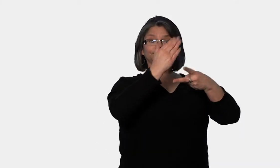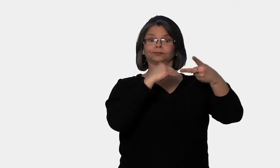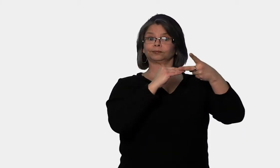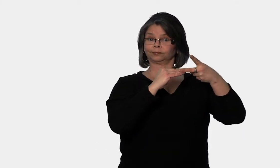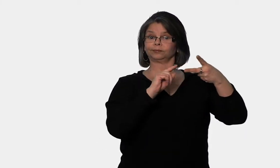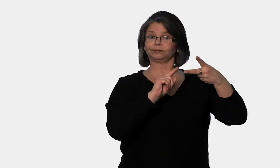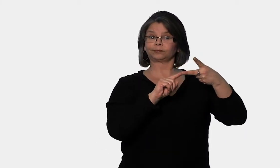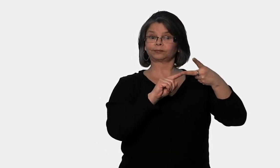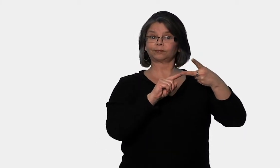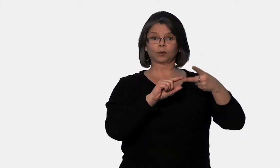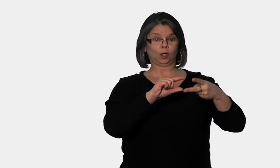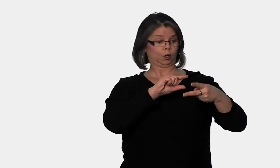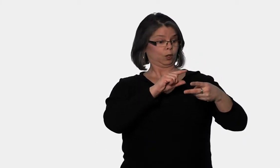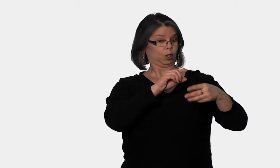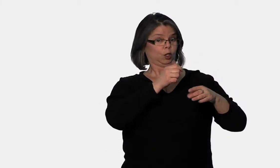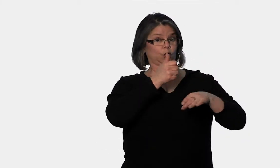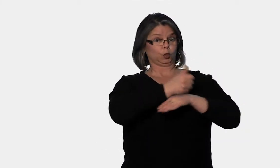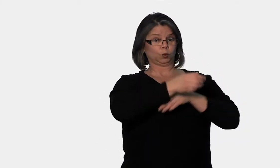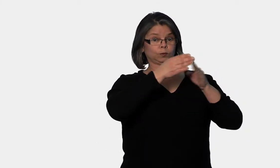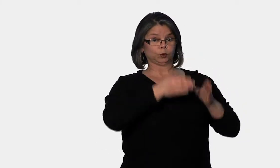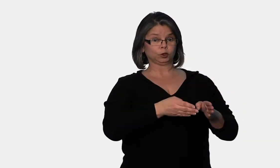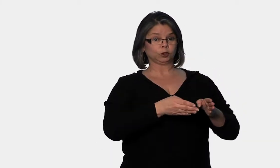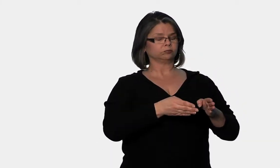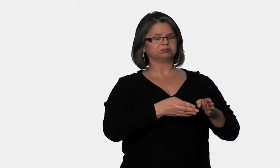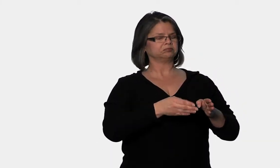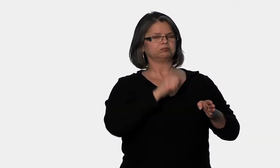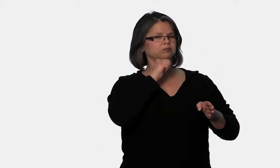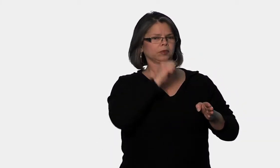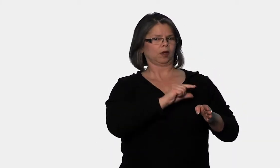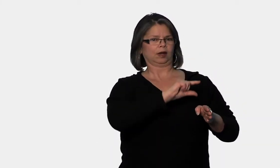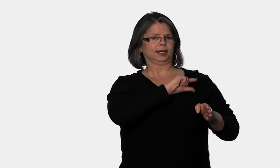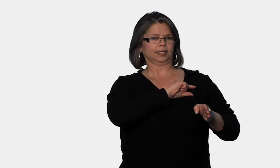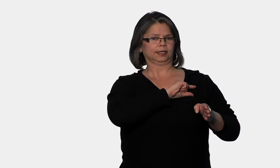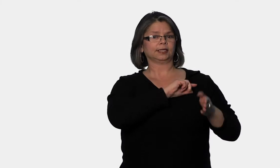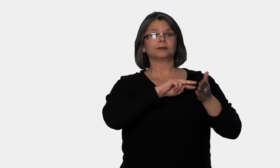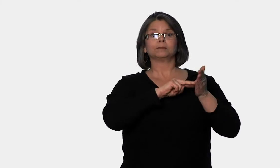If the accused does not plead guilty,